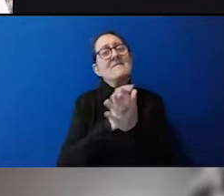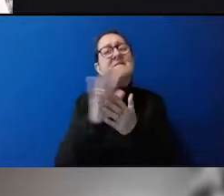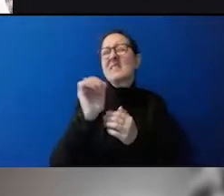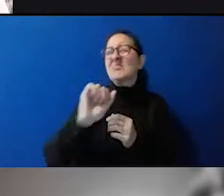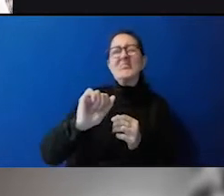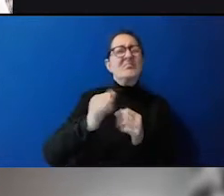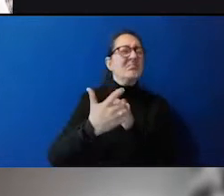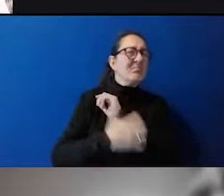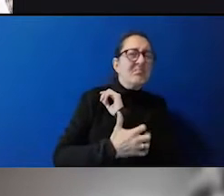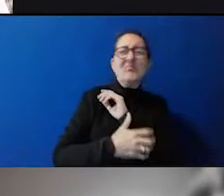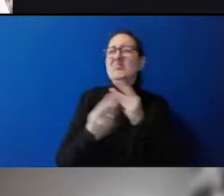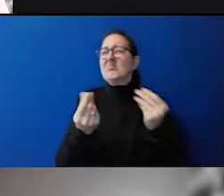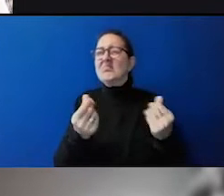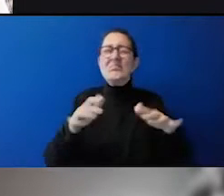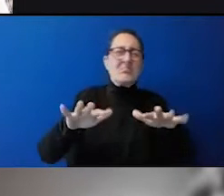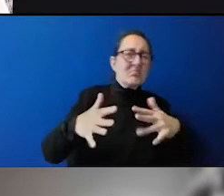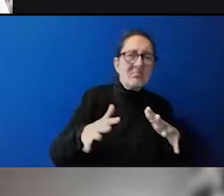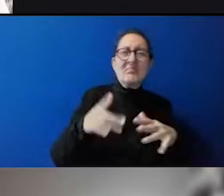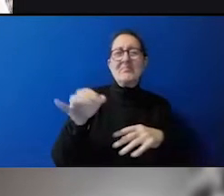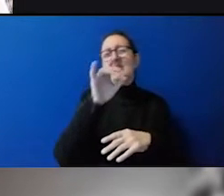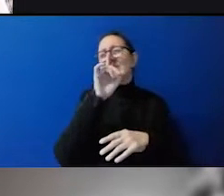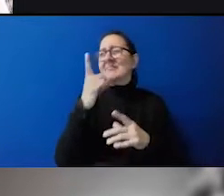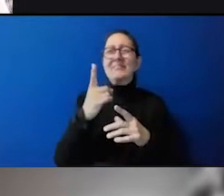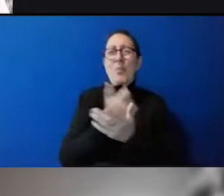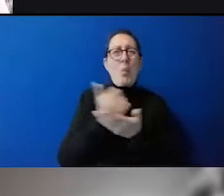means to defend themselves they don't have the backgrounds in which they can express